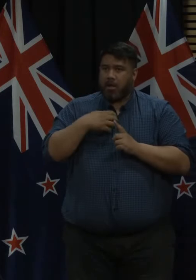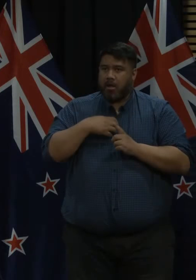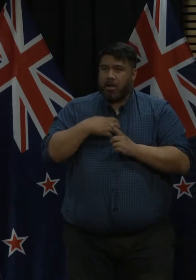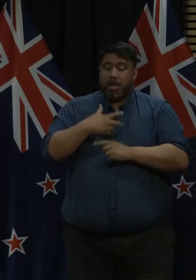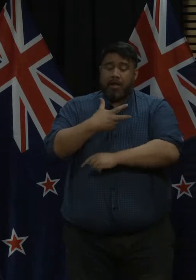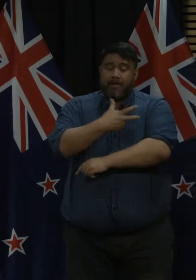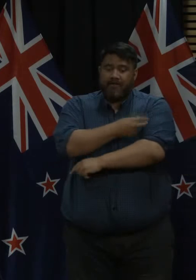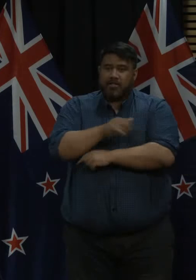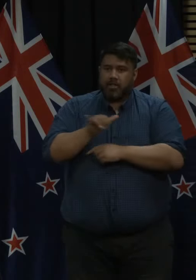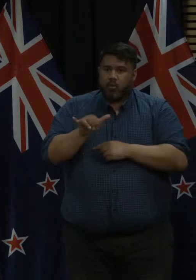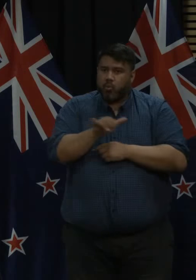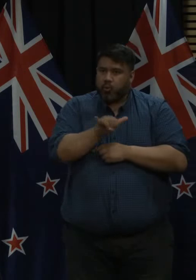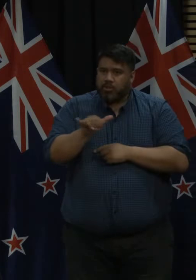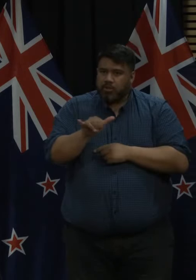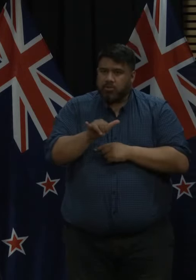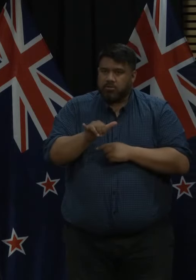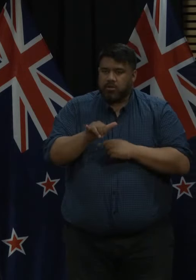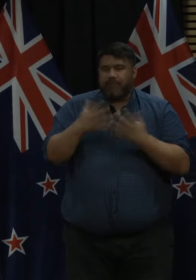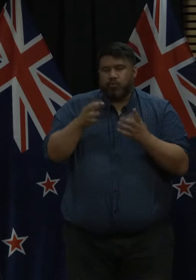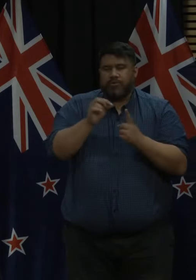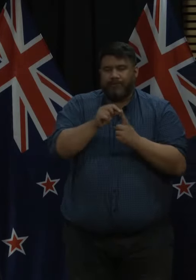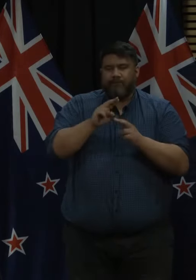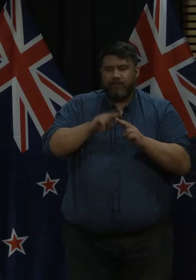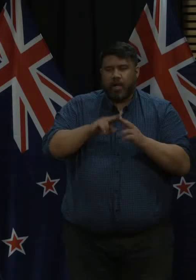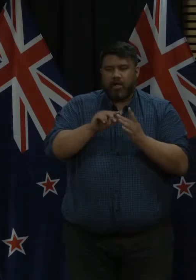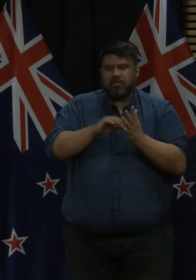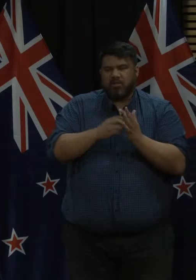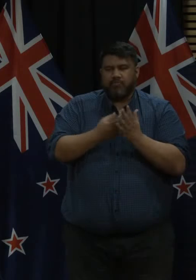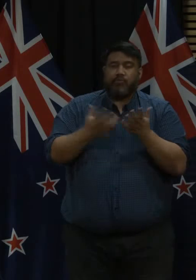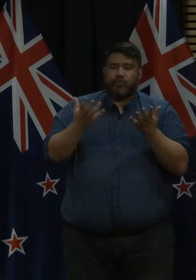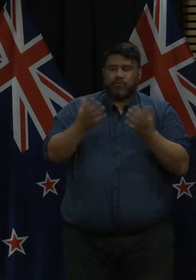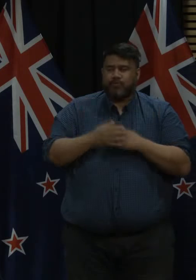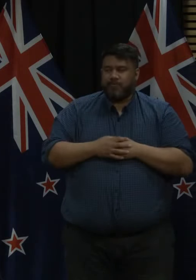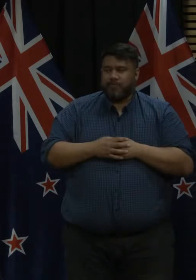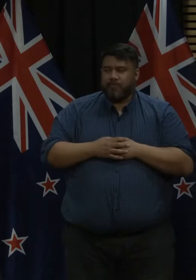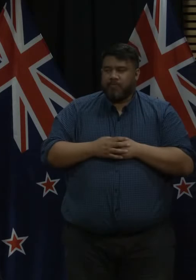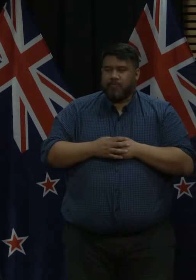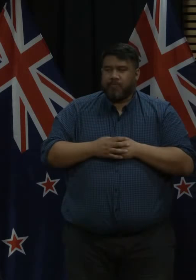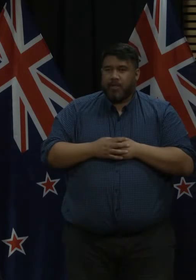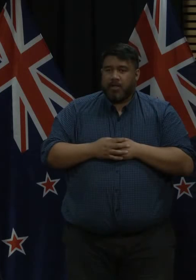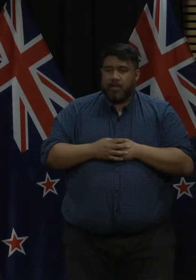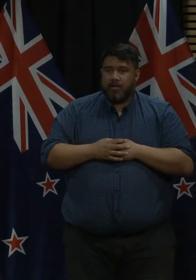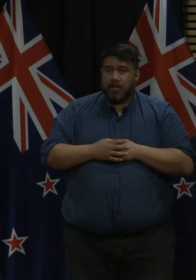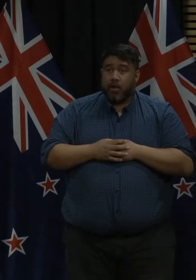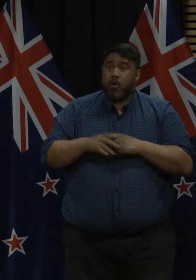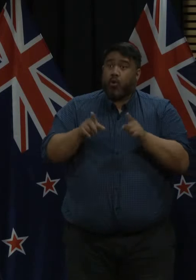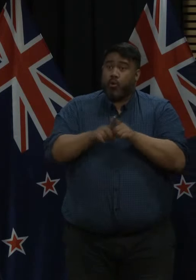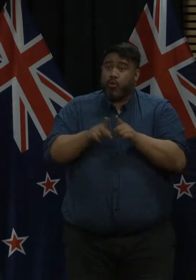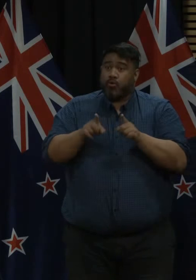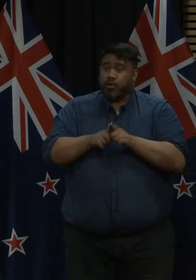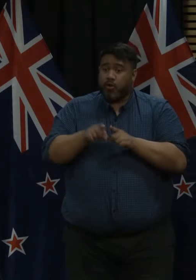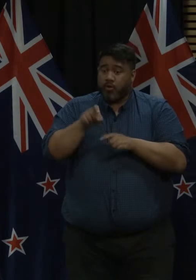of the vaccination, the arm or the site of the actual vaccination and which